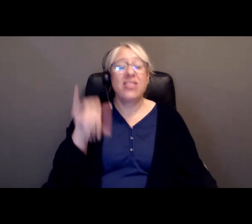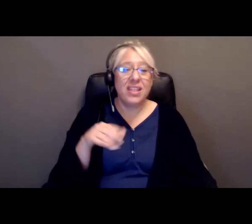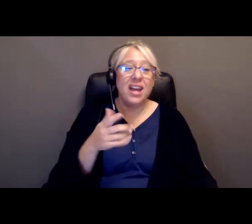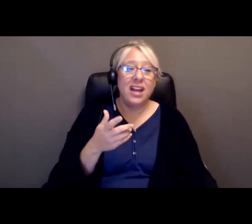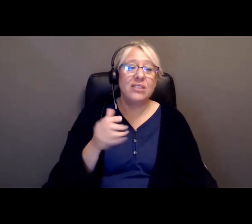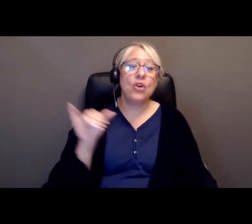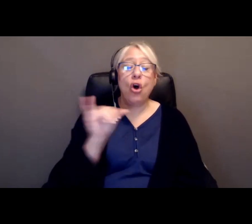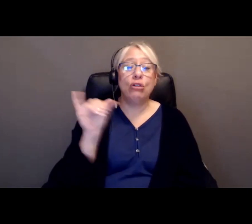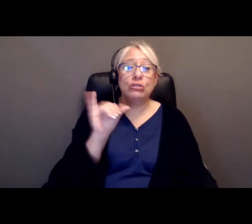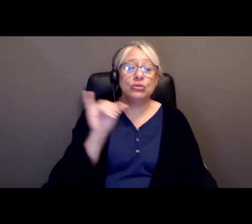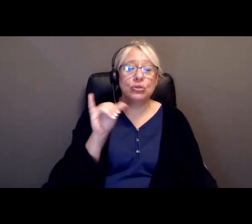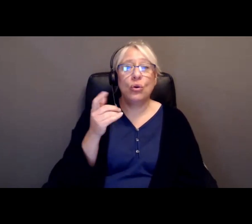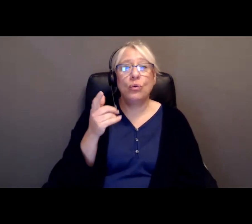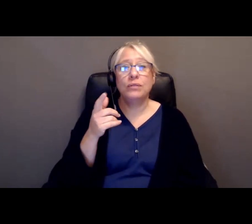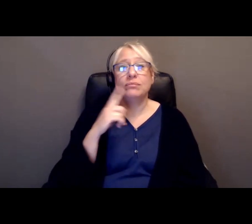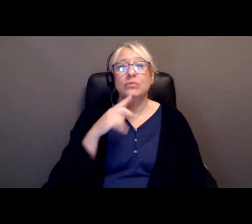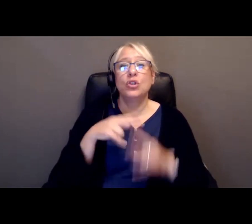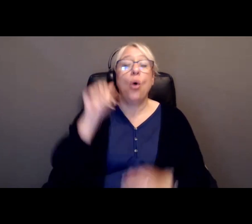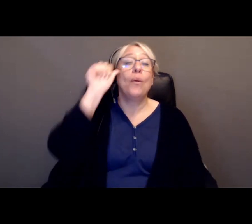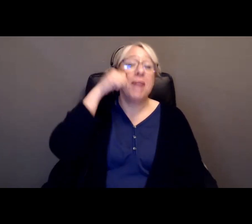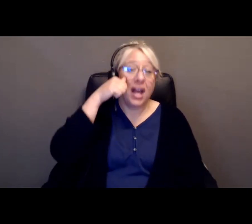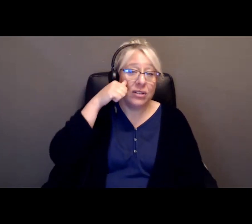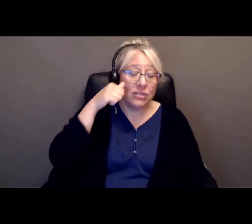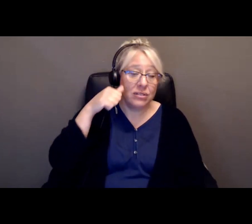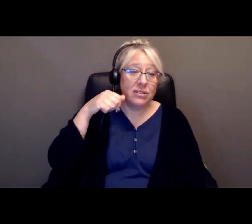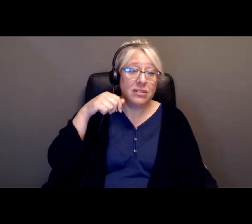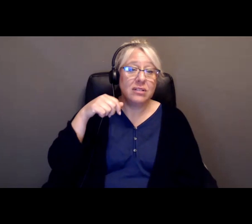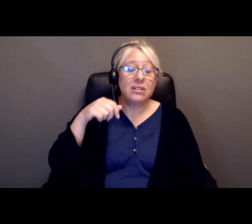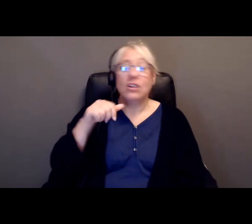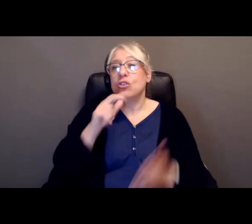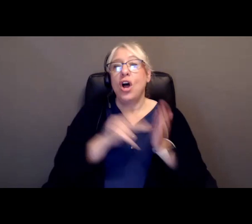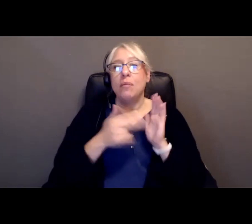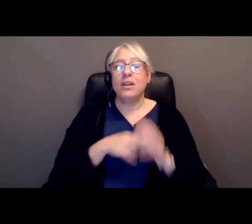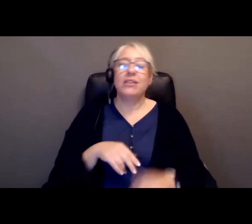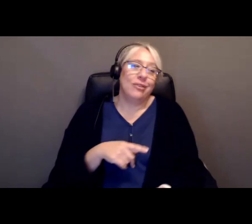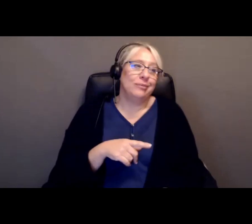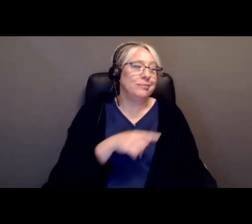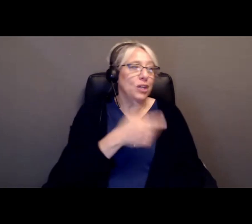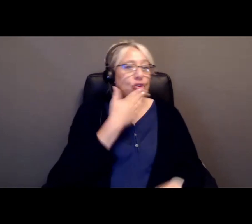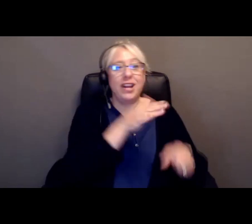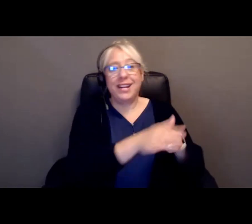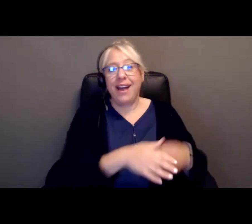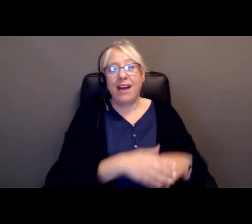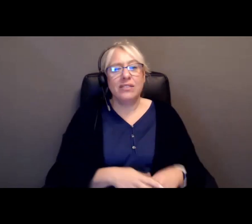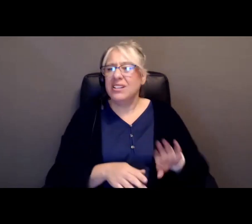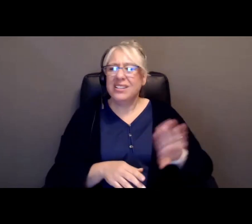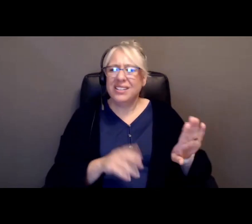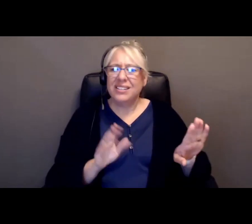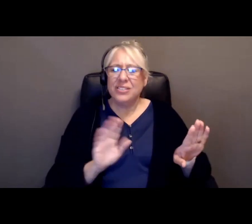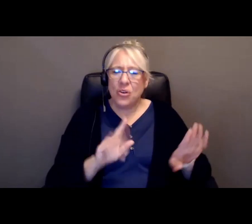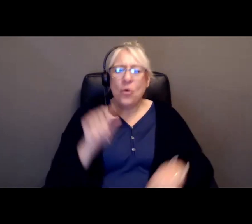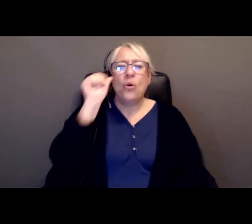a reminder, not to say, okay, well this is as good as it gets, but to also remember we're going to be